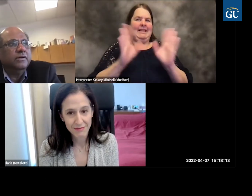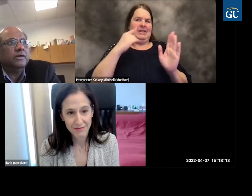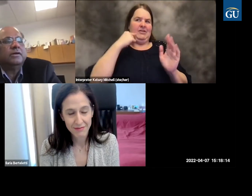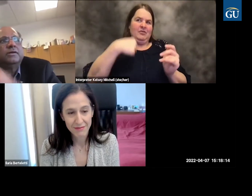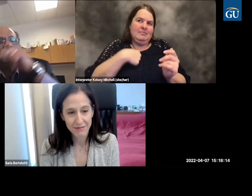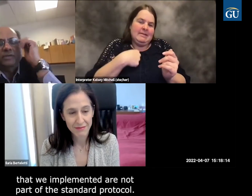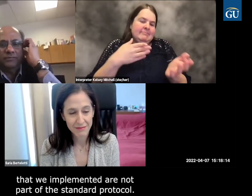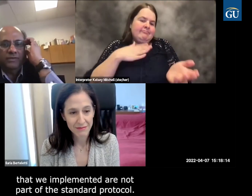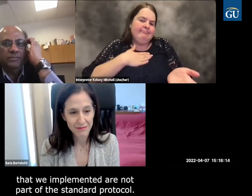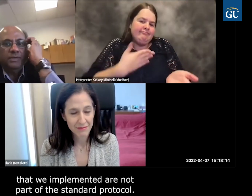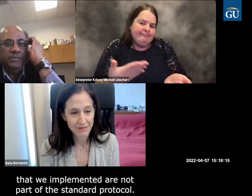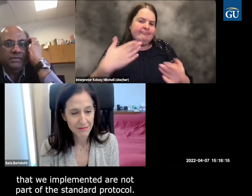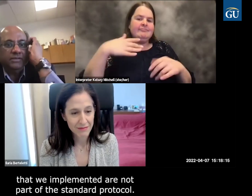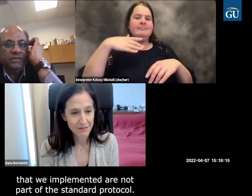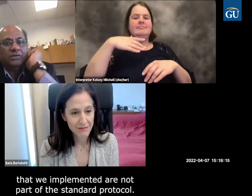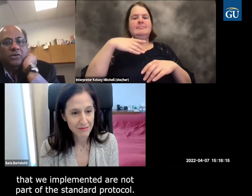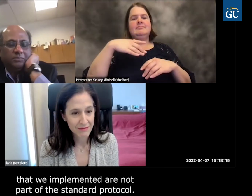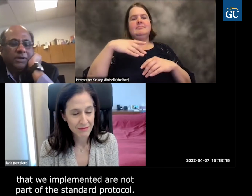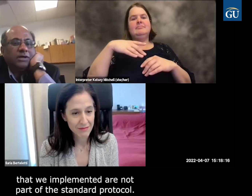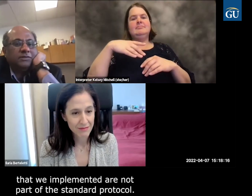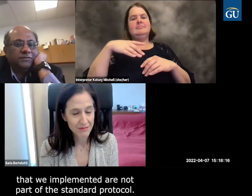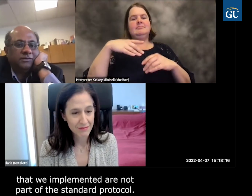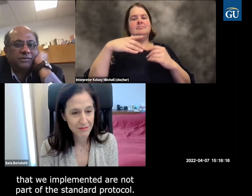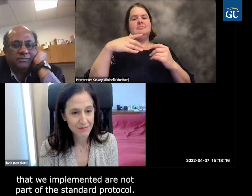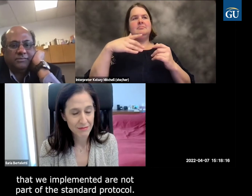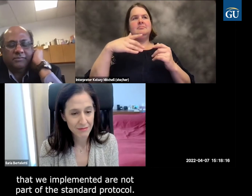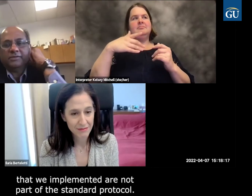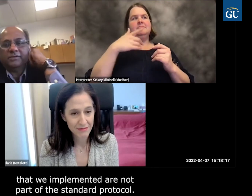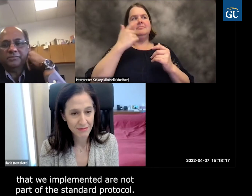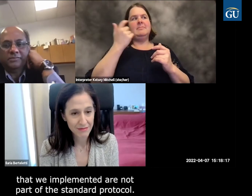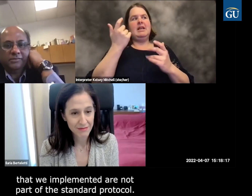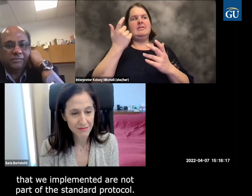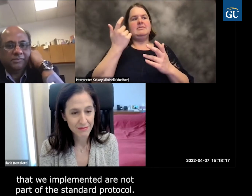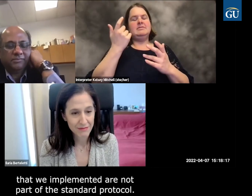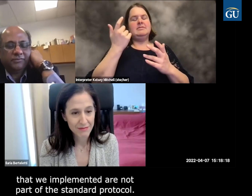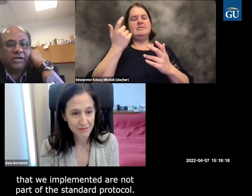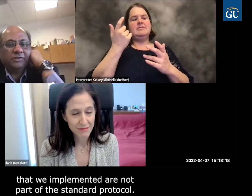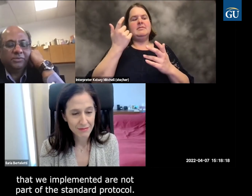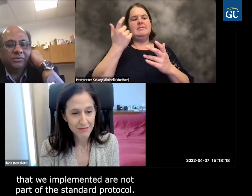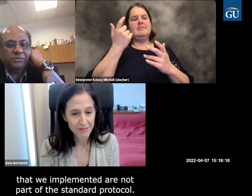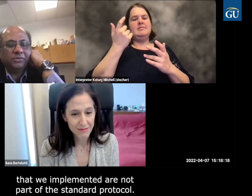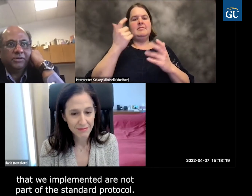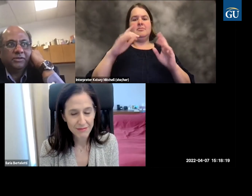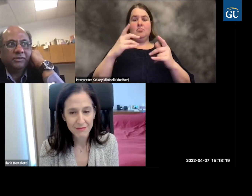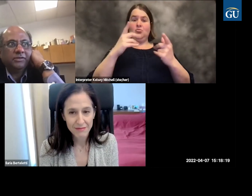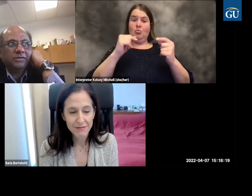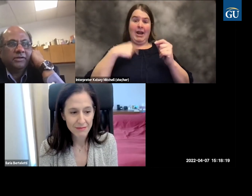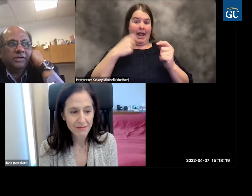uh that we implemented are not part of the